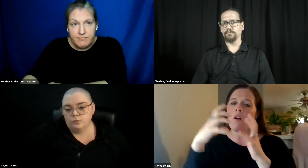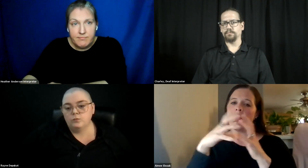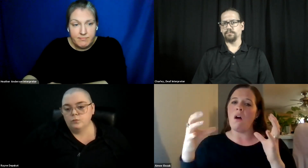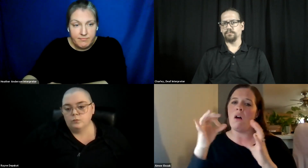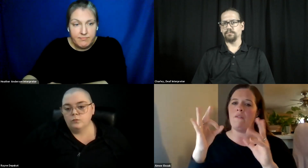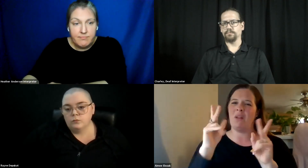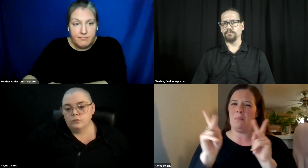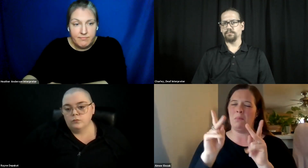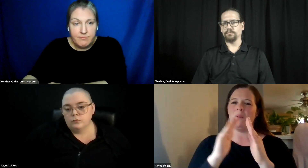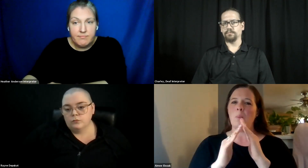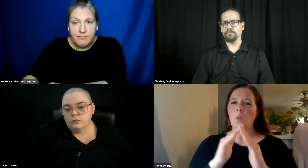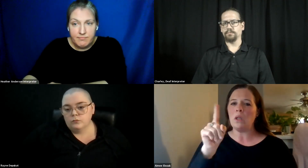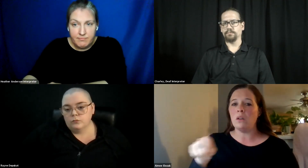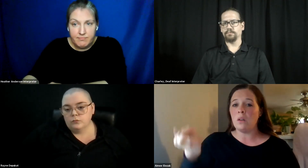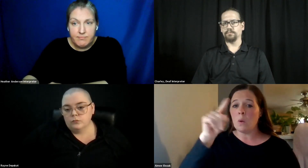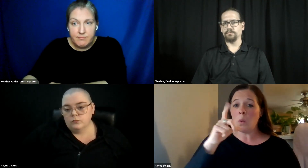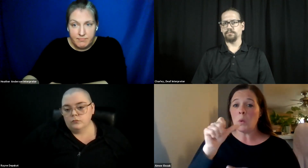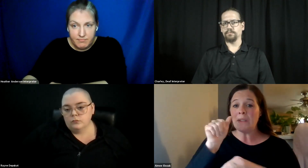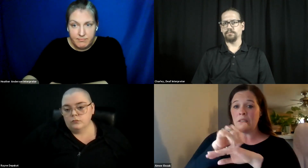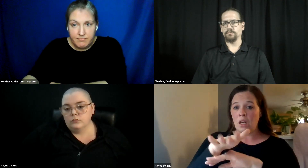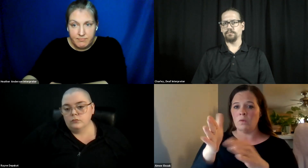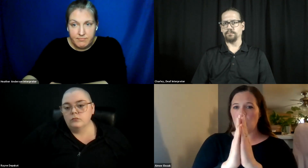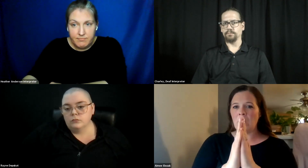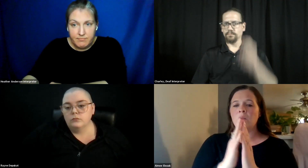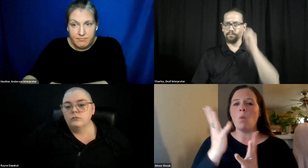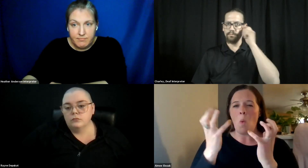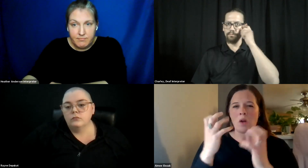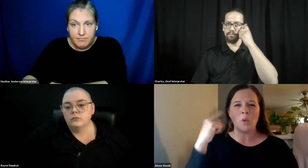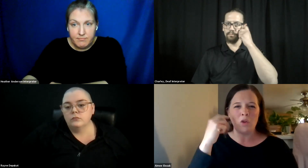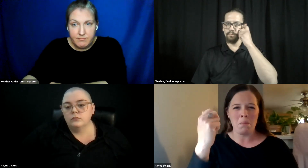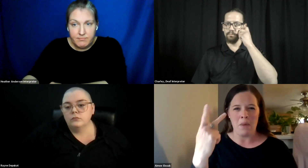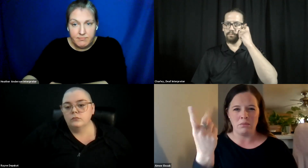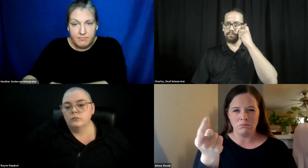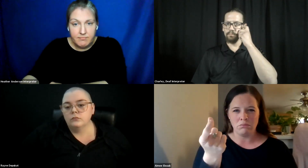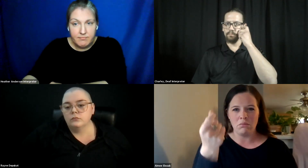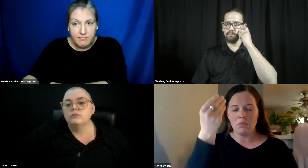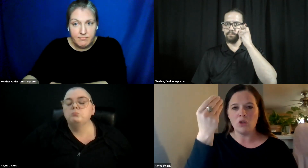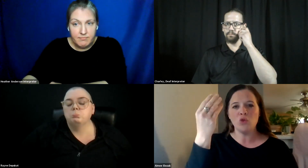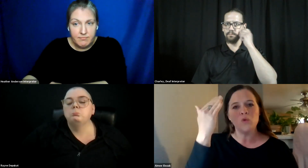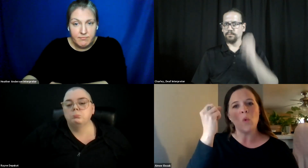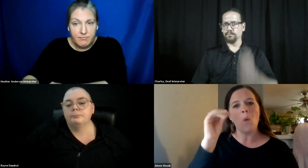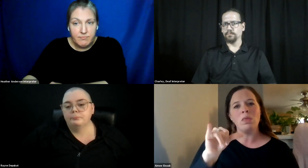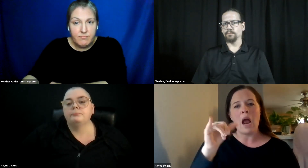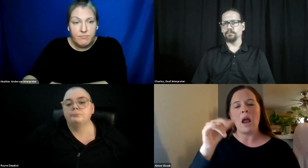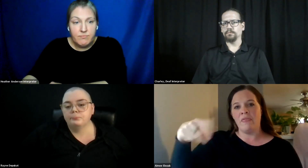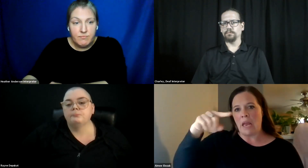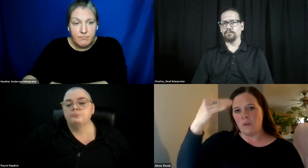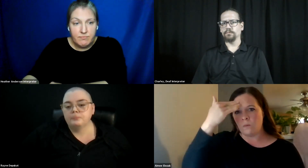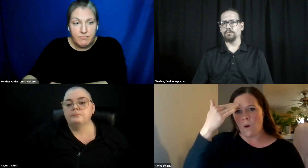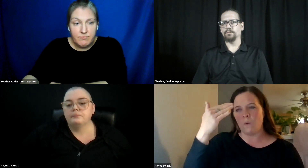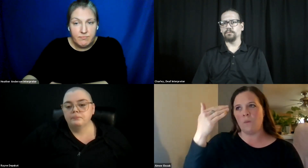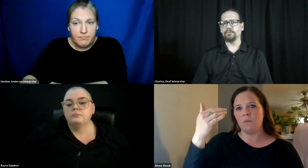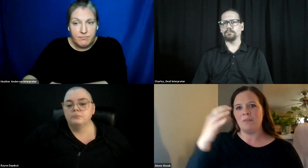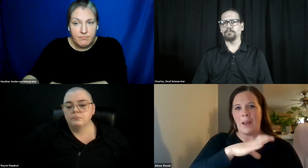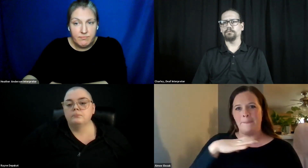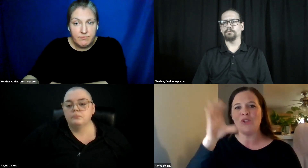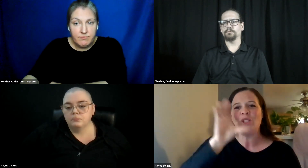Yeah, and that example, it was a phone call. There's a lot of people in the community who, you know, they send a request and they want to hear back right away.